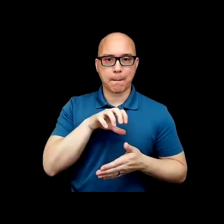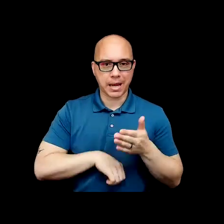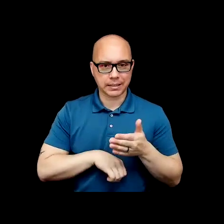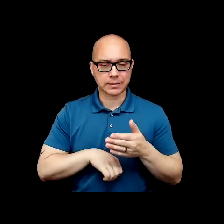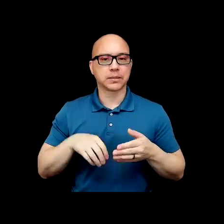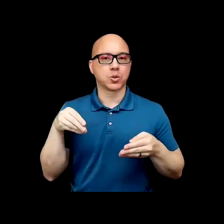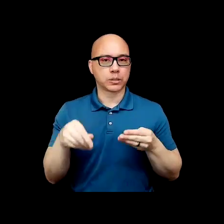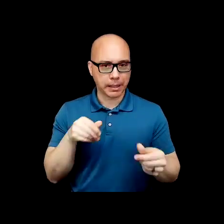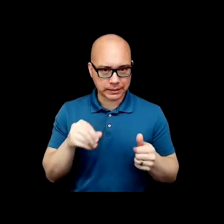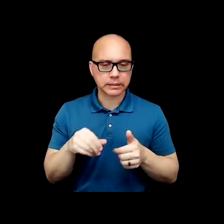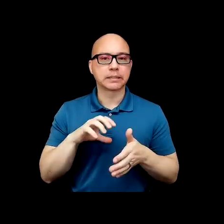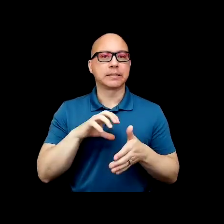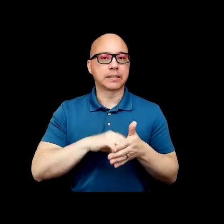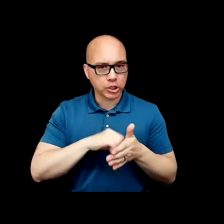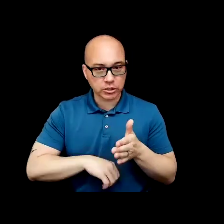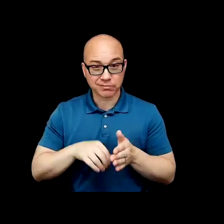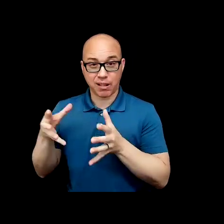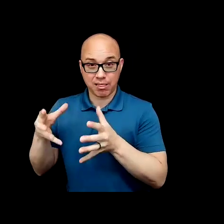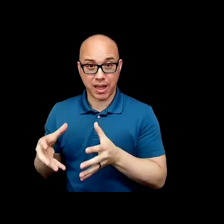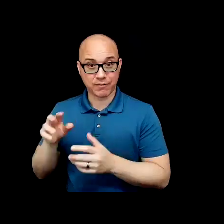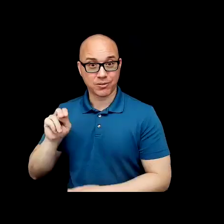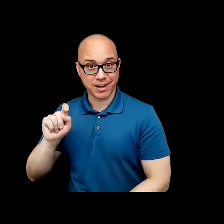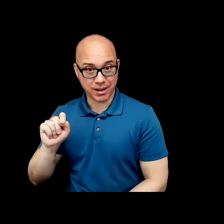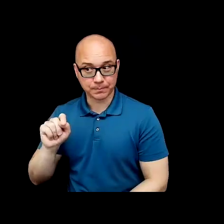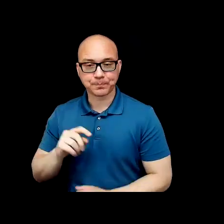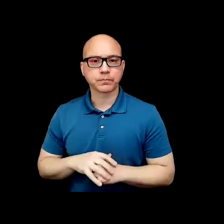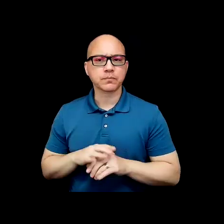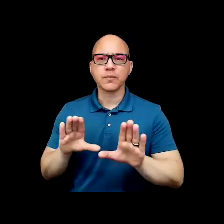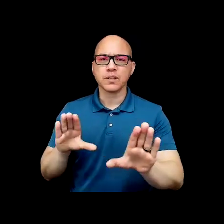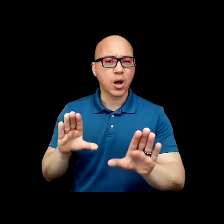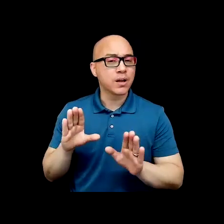So, knowing your numbers is not -- it doesn't mean you need to become an accountant. It just